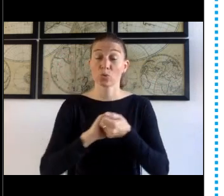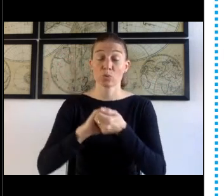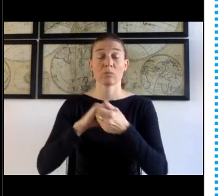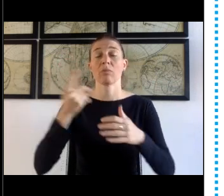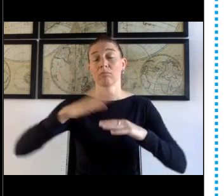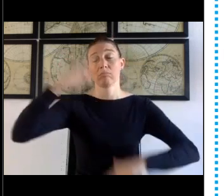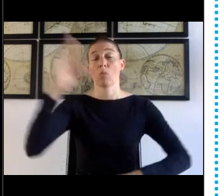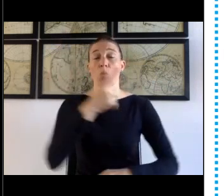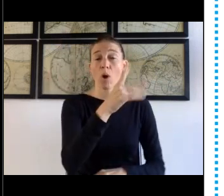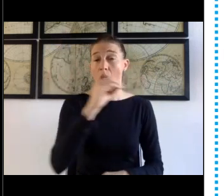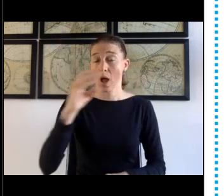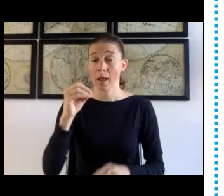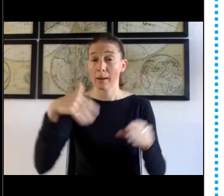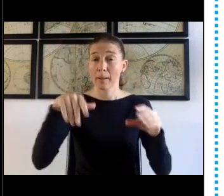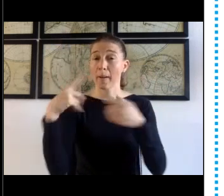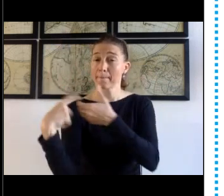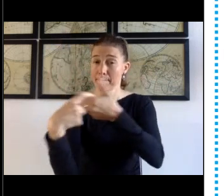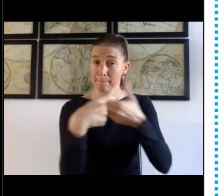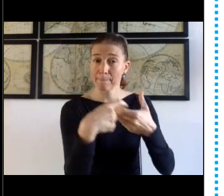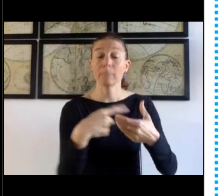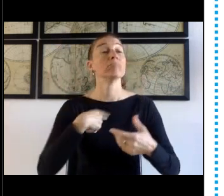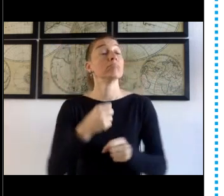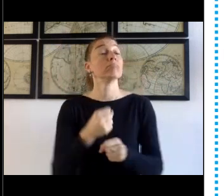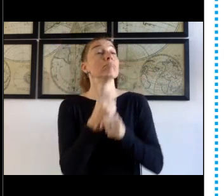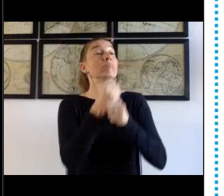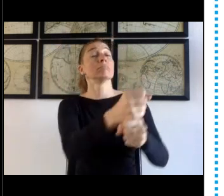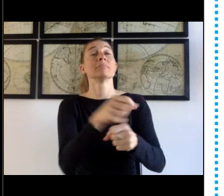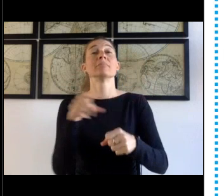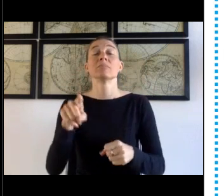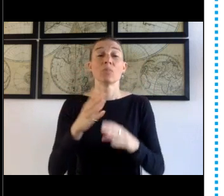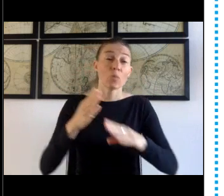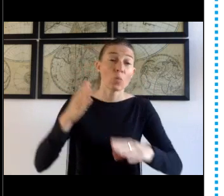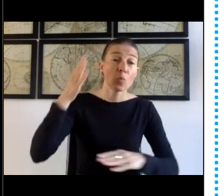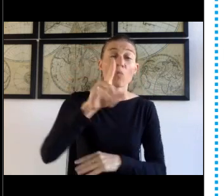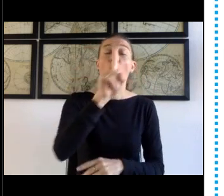and we defend the rights of 100 million persons with disabilities in Europe.